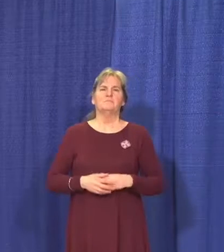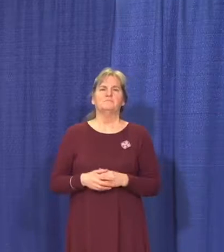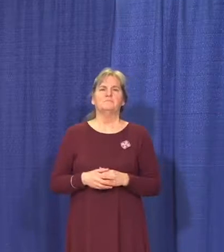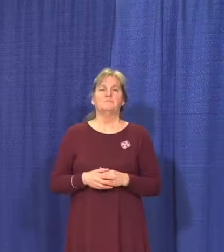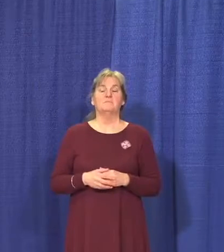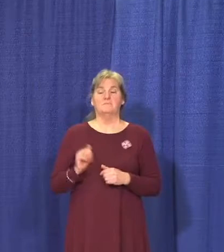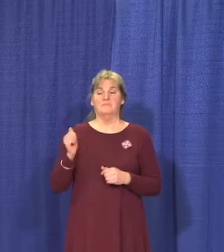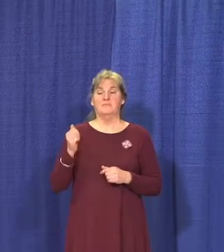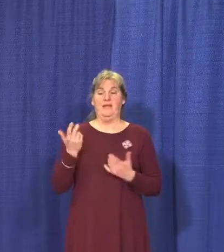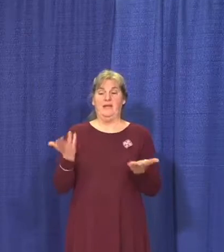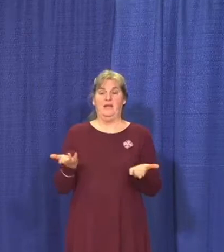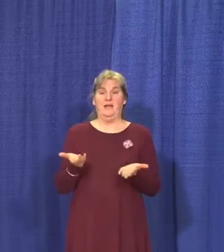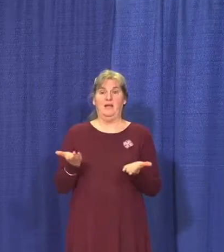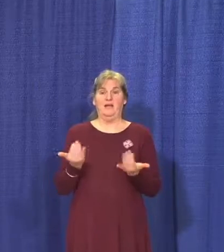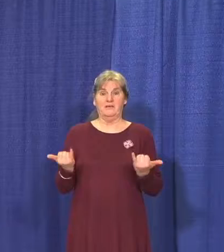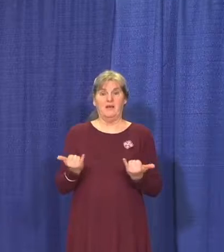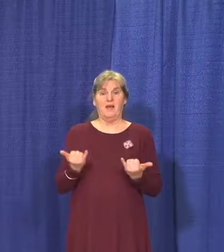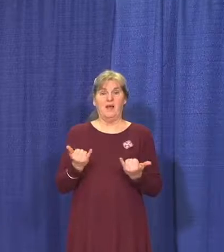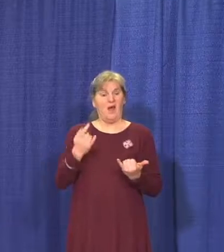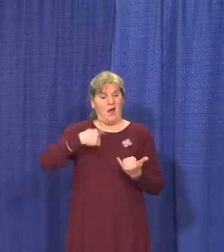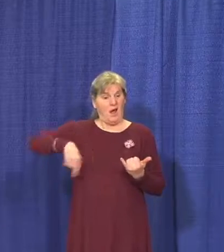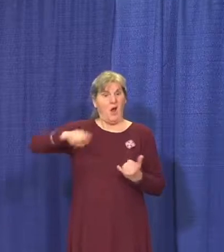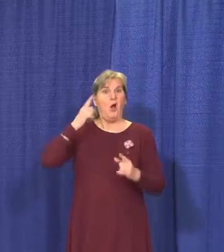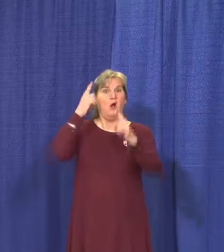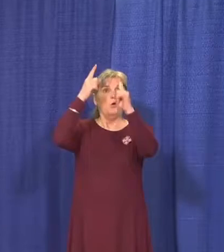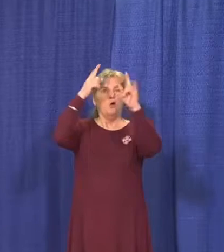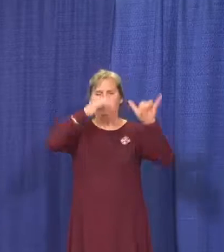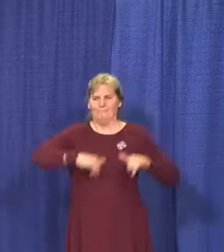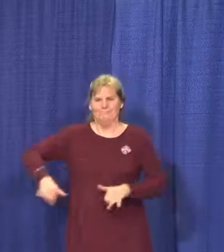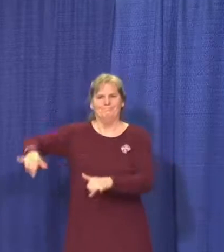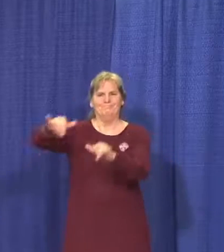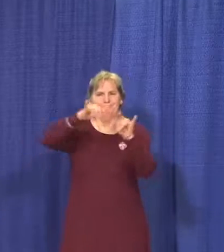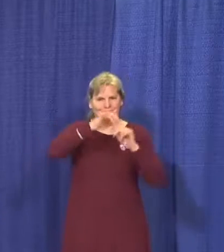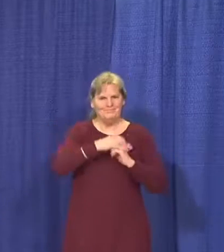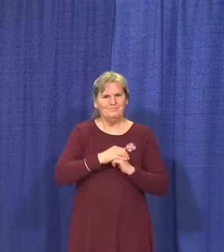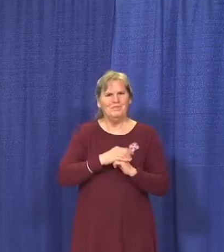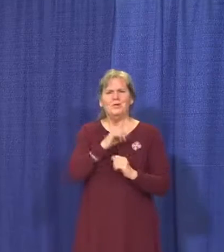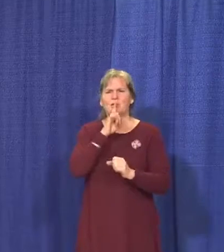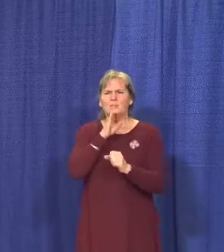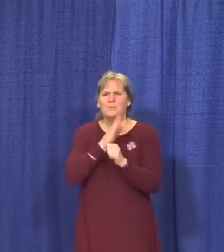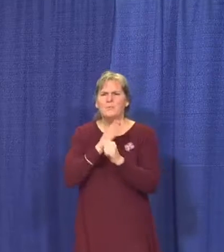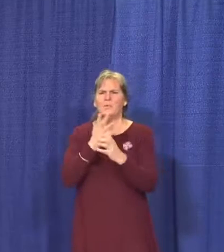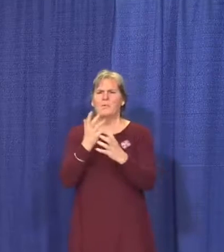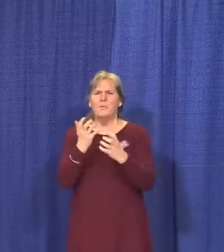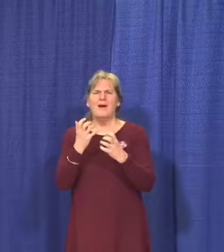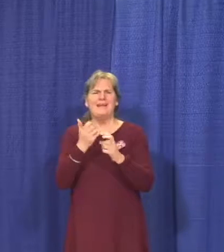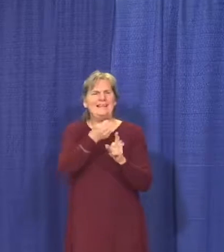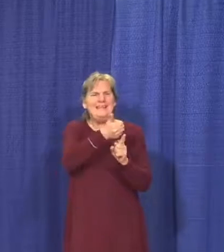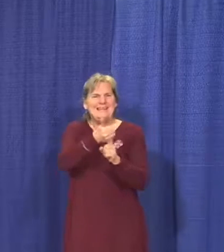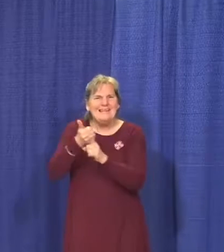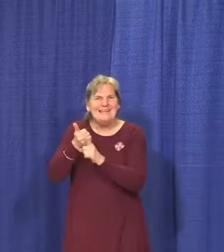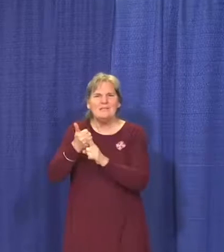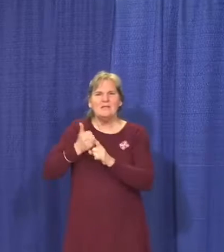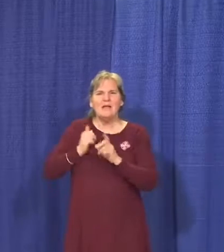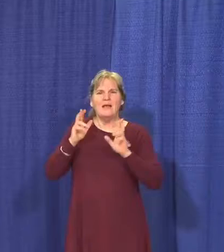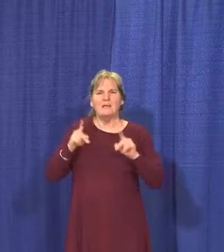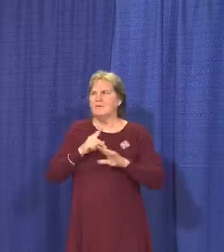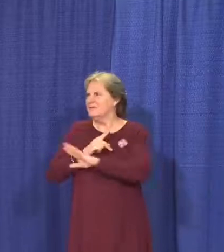All of us here today share a common goal. We are committed to ensuring each and every Canadian has a